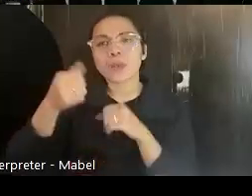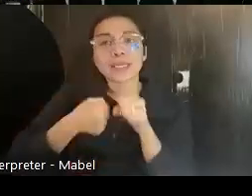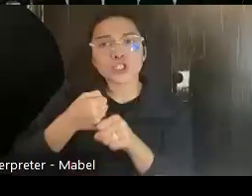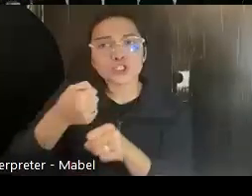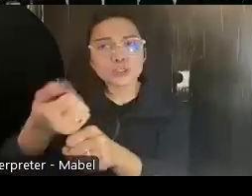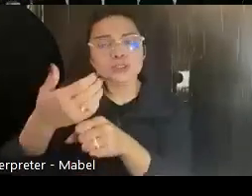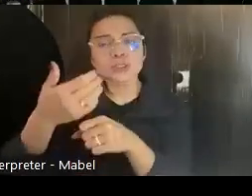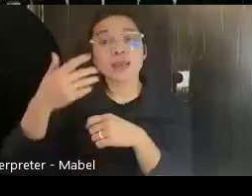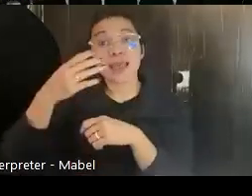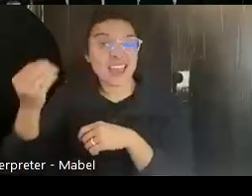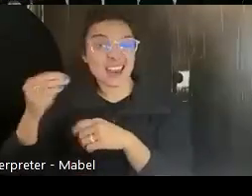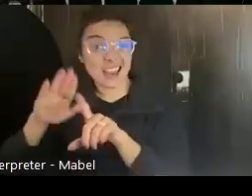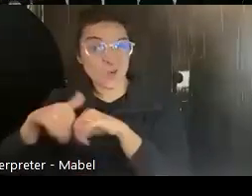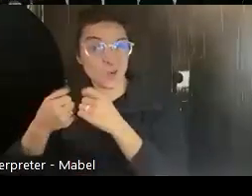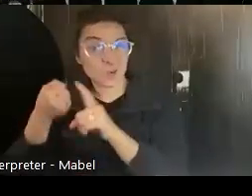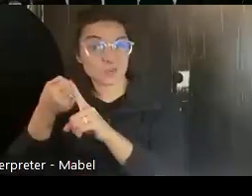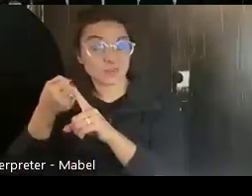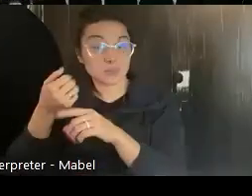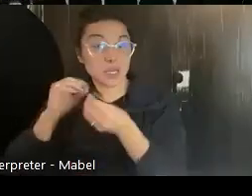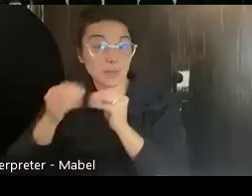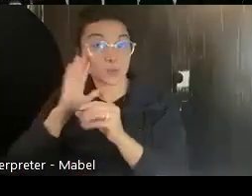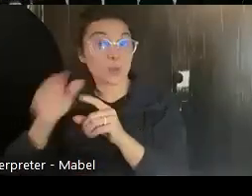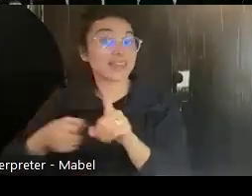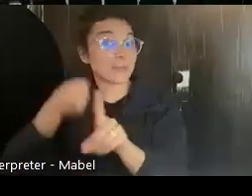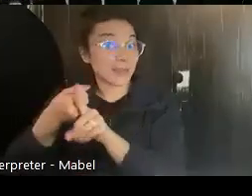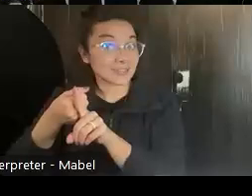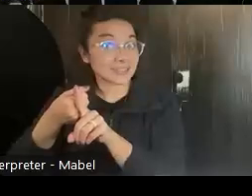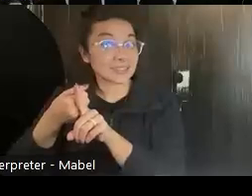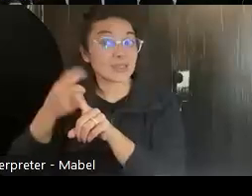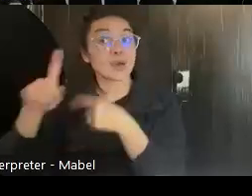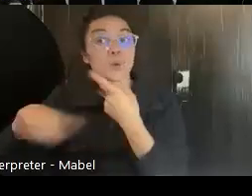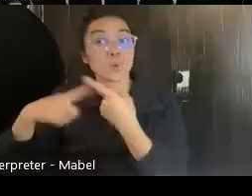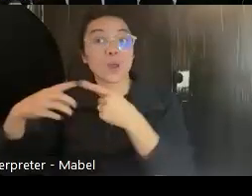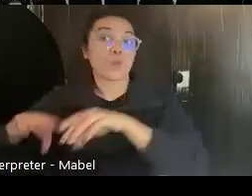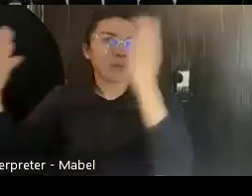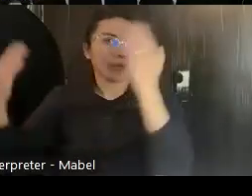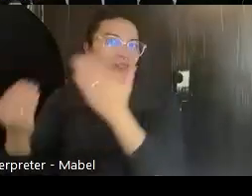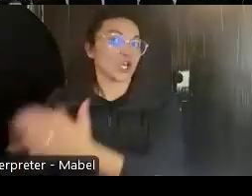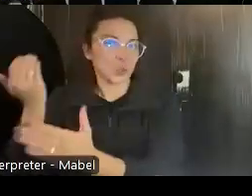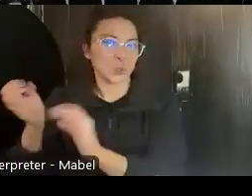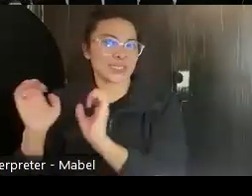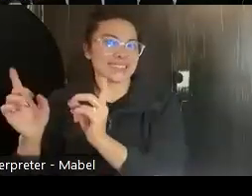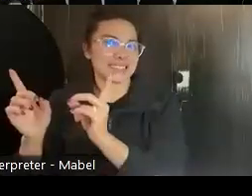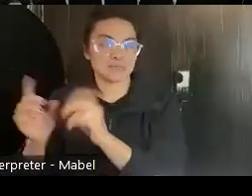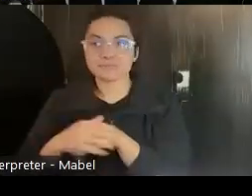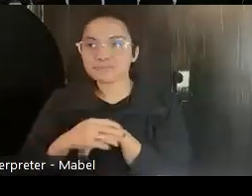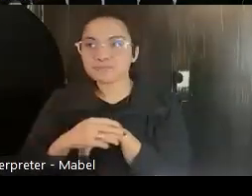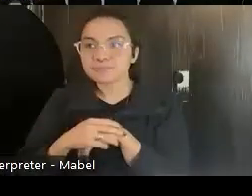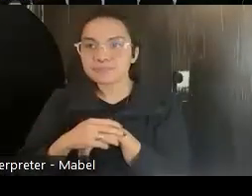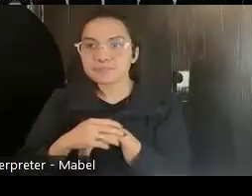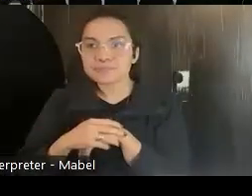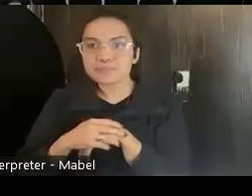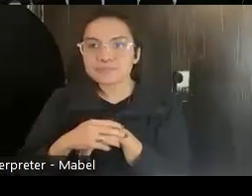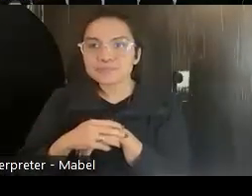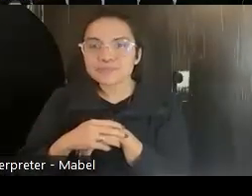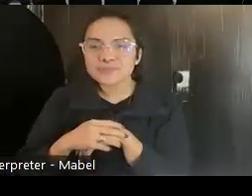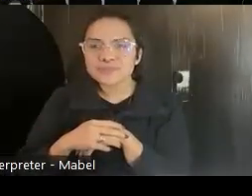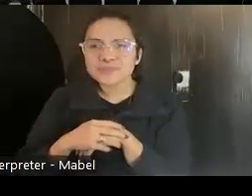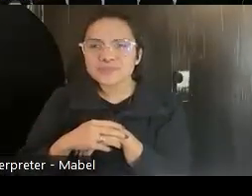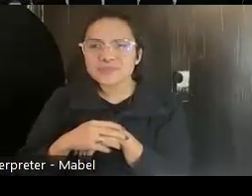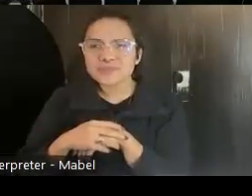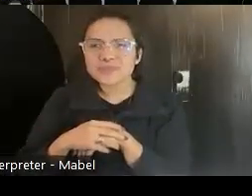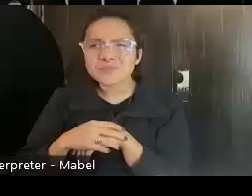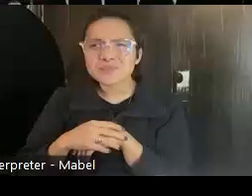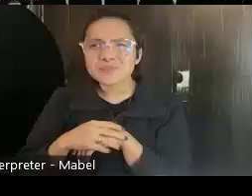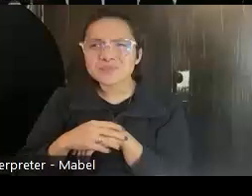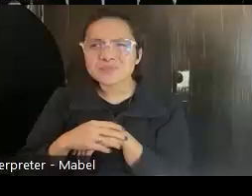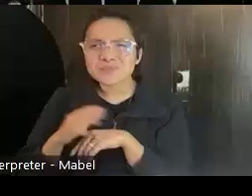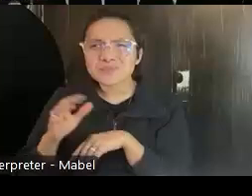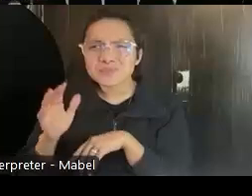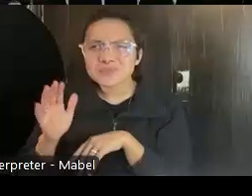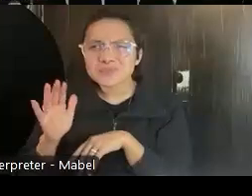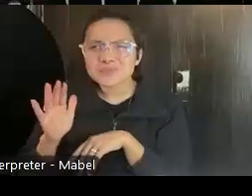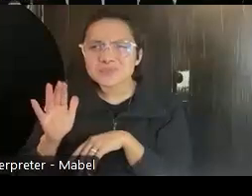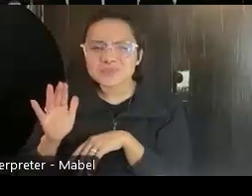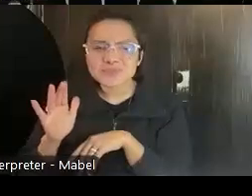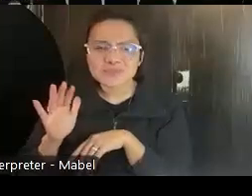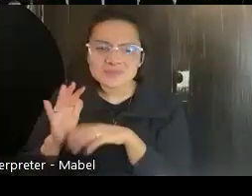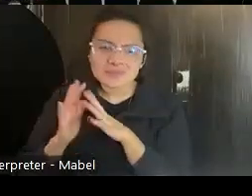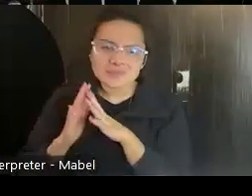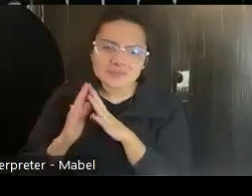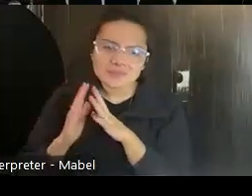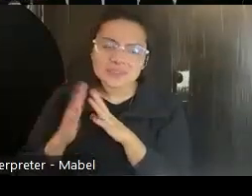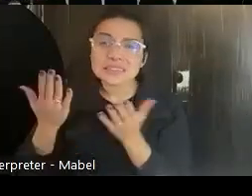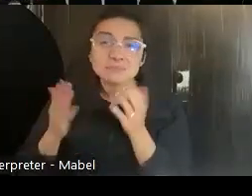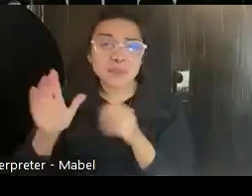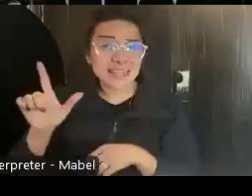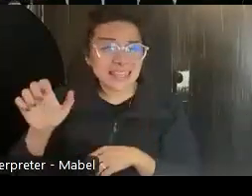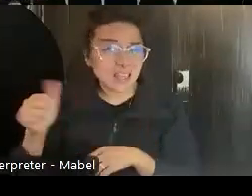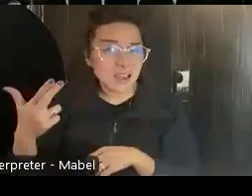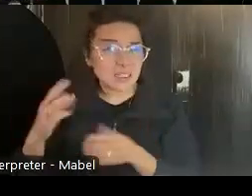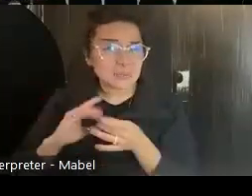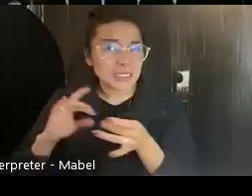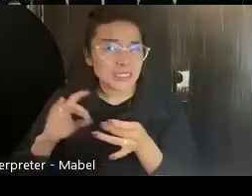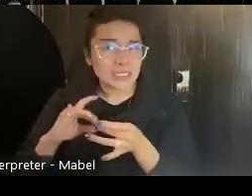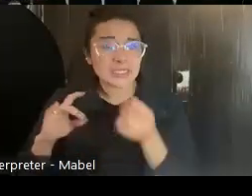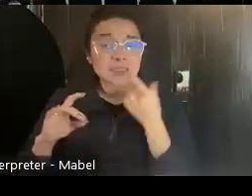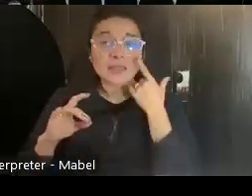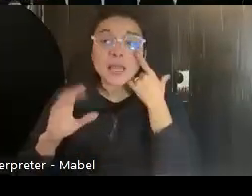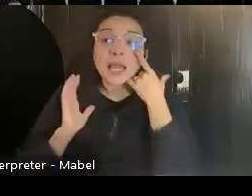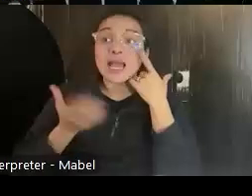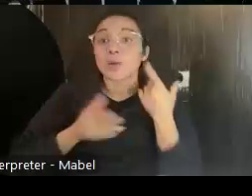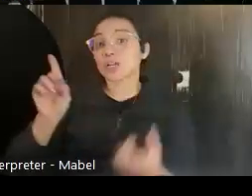department um my expectation in terms of looking at our data throughout the year I anticipate that